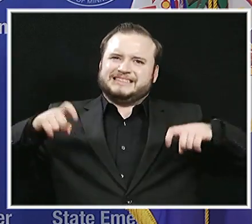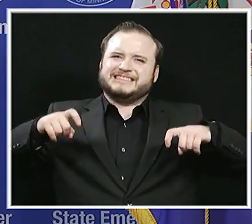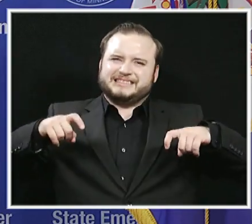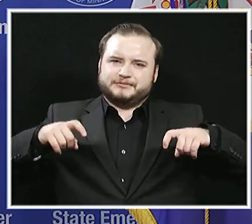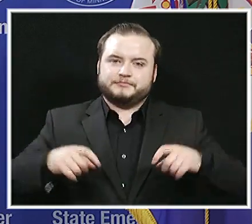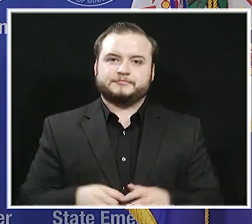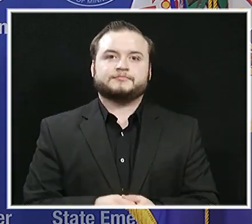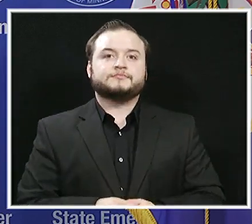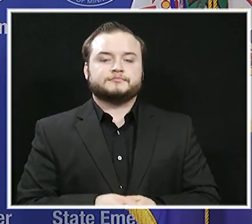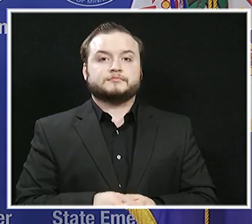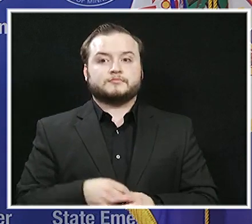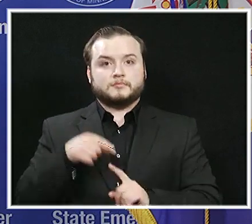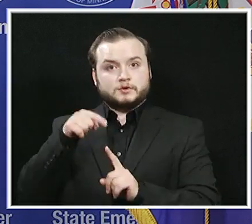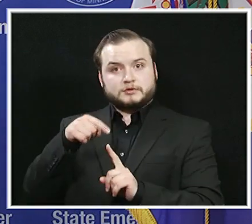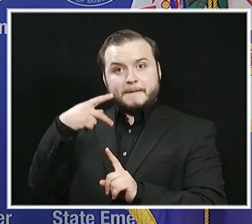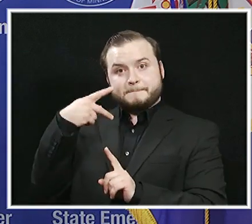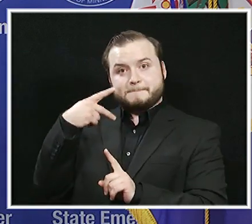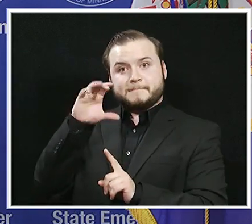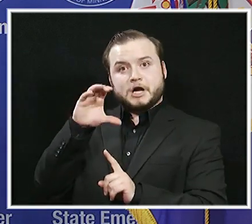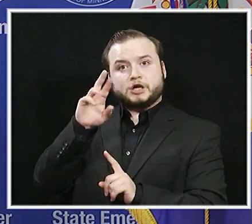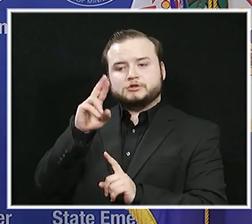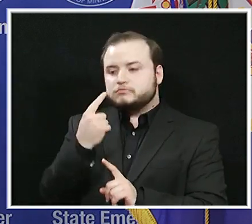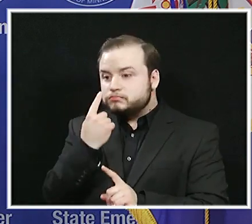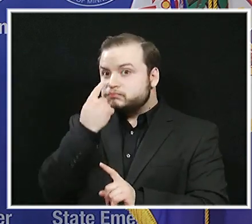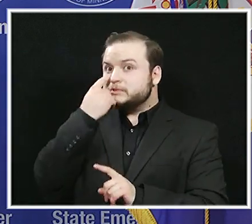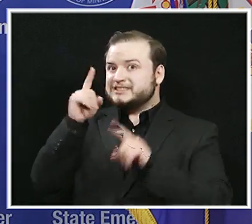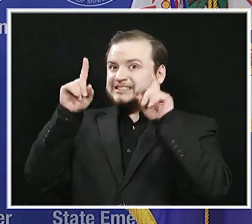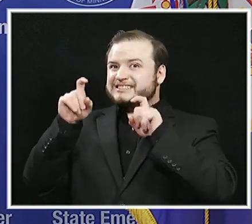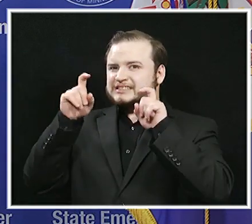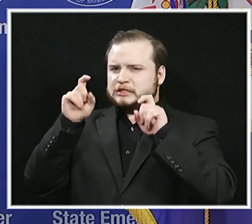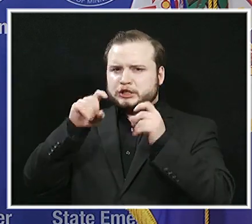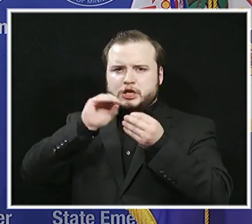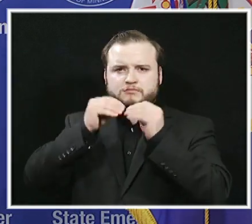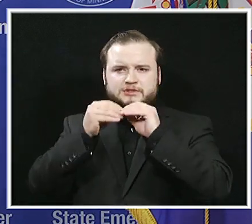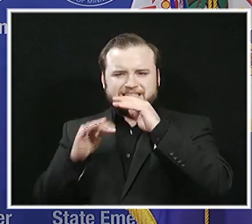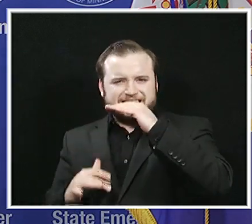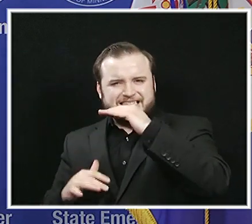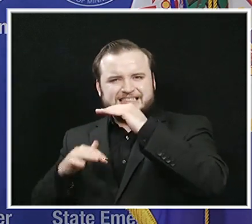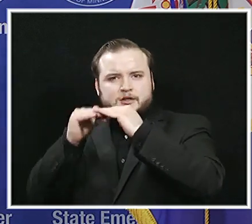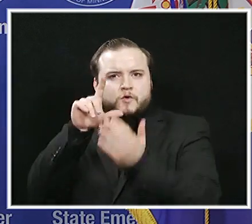Mayo, I mentioned the one thing we needed in Minnesota, and other governors,